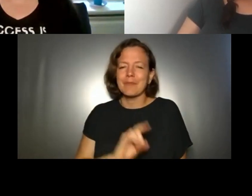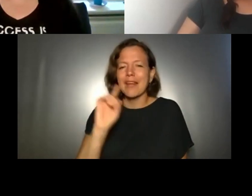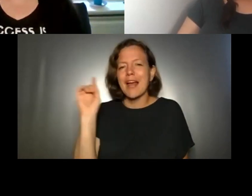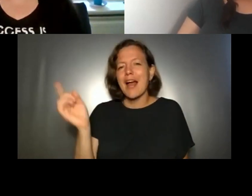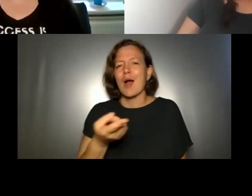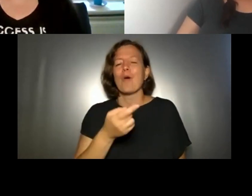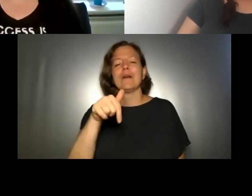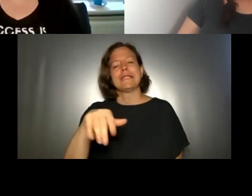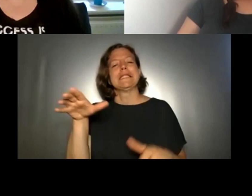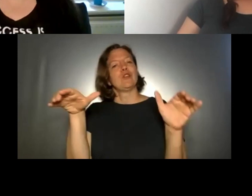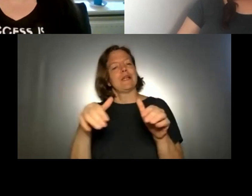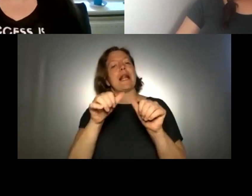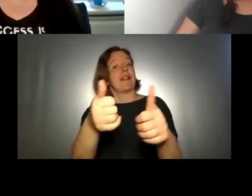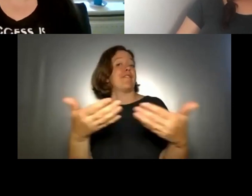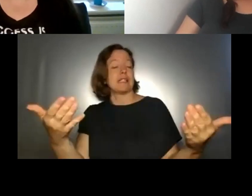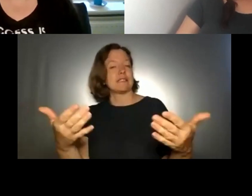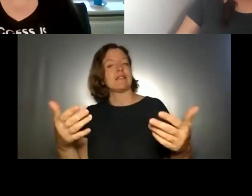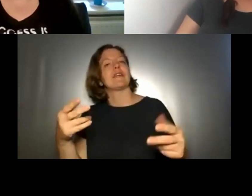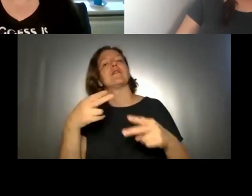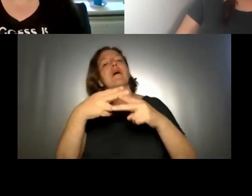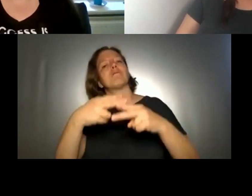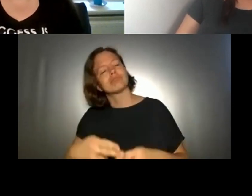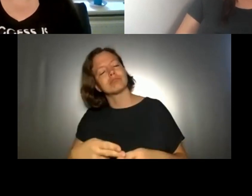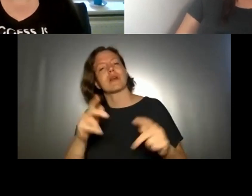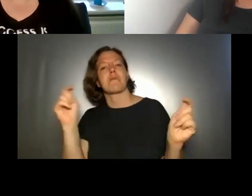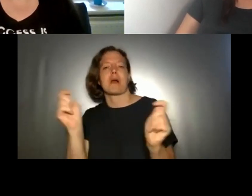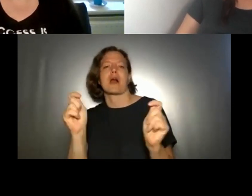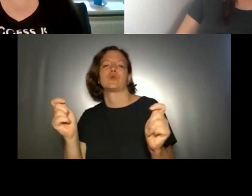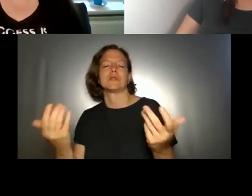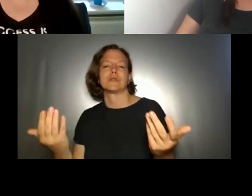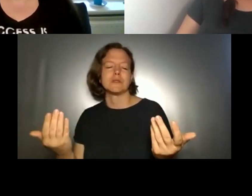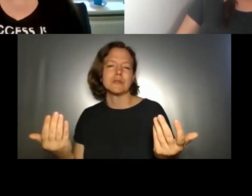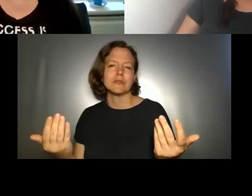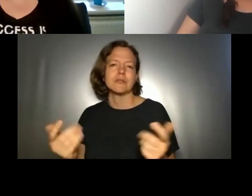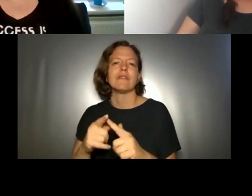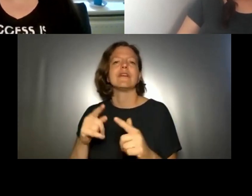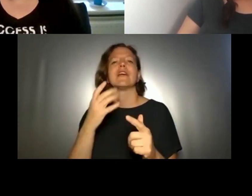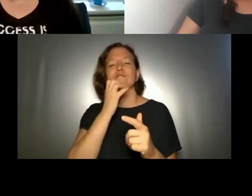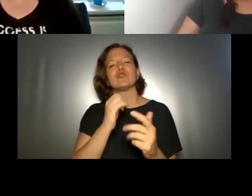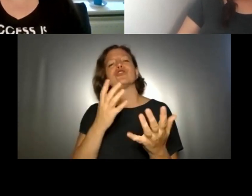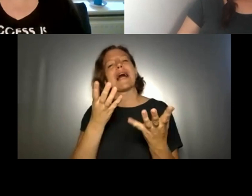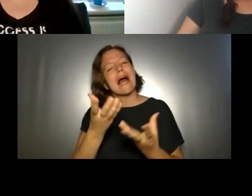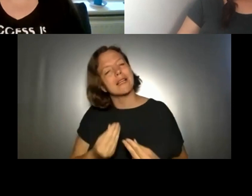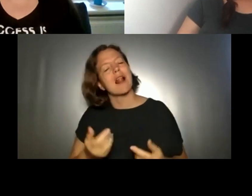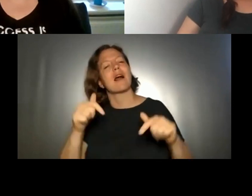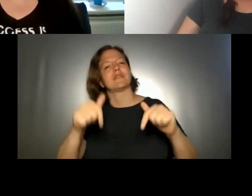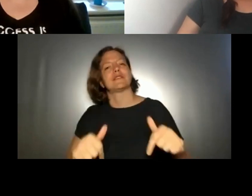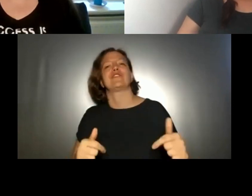And of course, we can't decide that for you, but we want to invite you to give yourself the permission to rest.